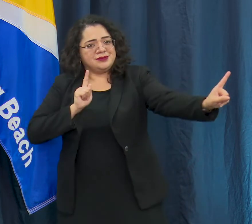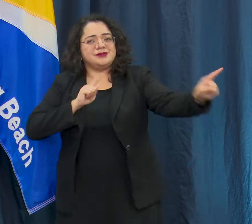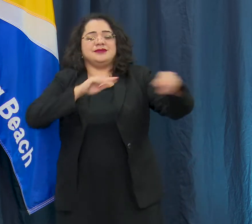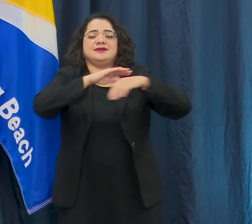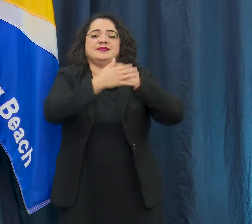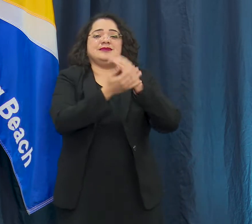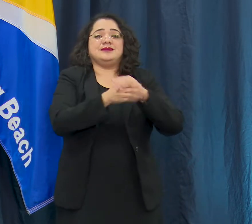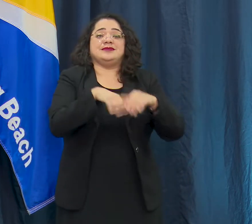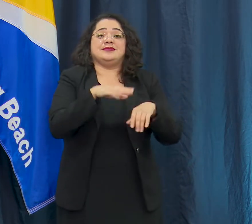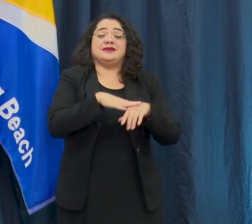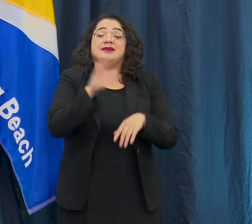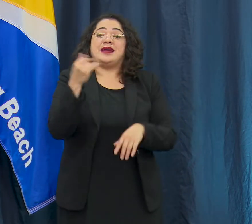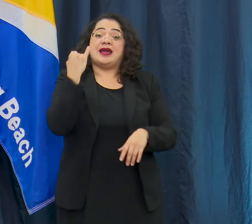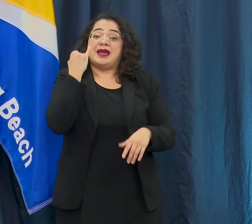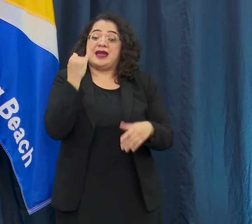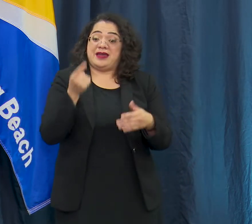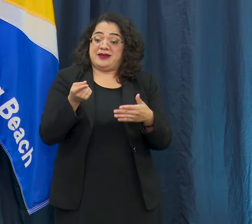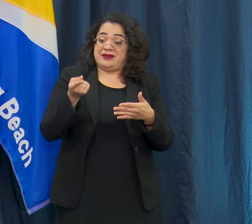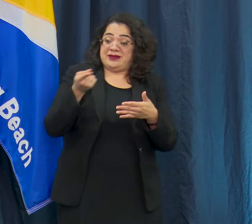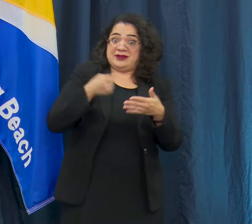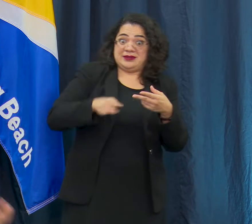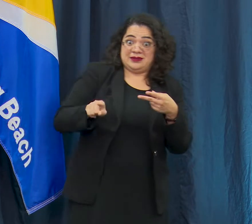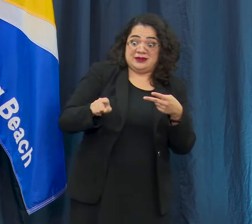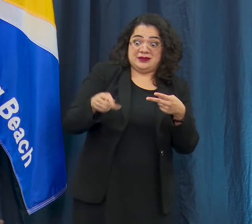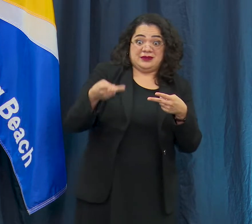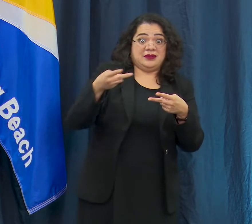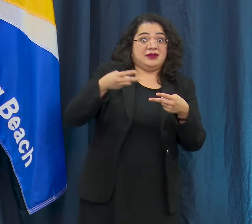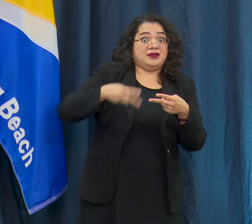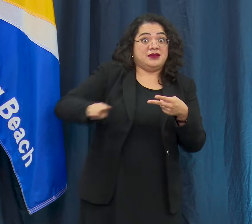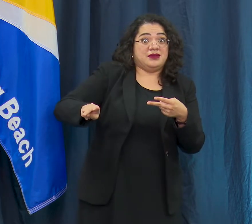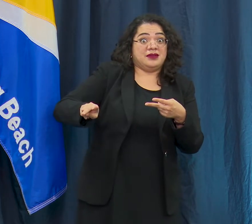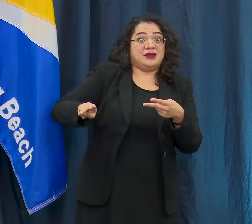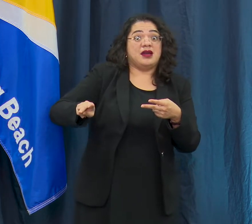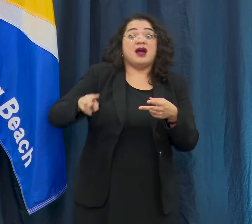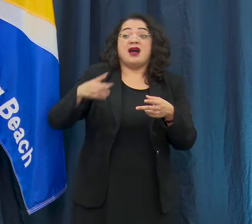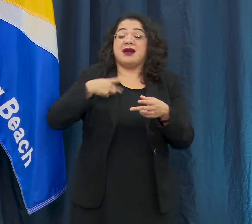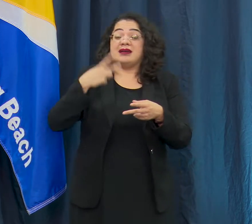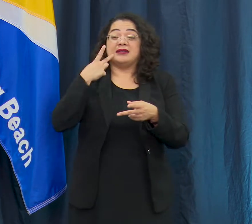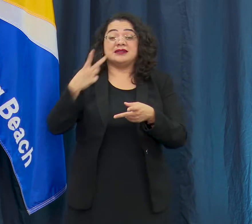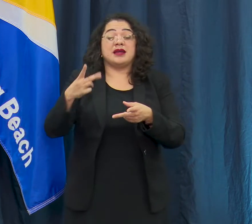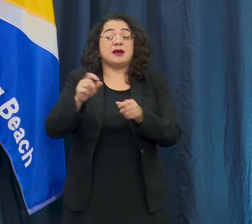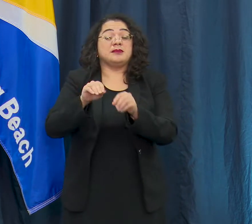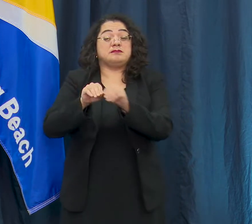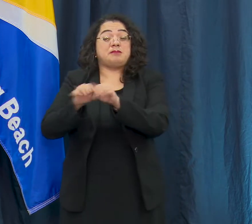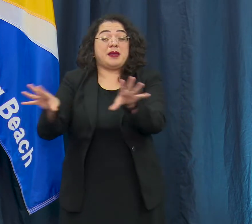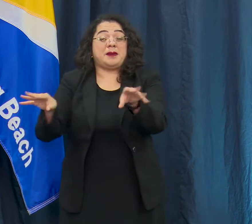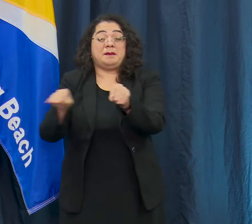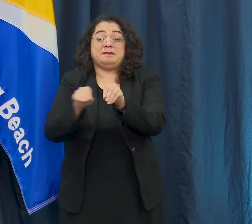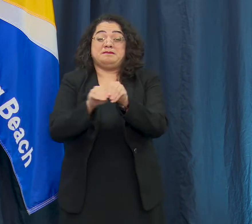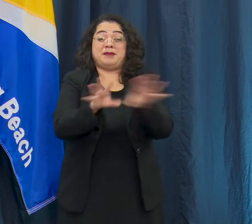pausing and if things start going really bad we're moving backwards and no one wants to see that so let's just be very clear about where we're moving forward